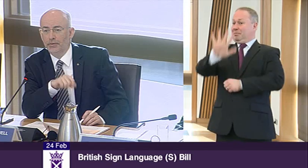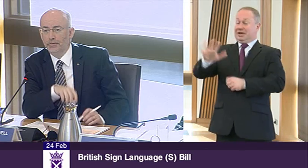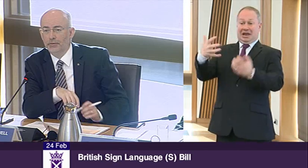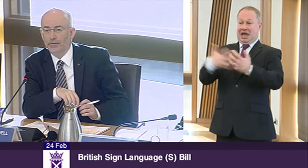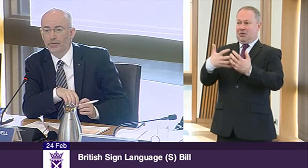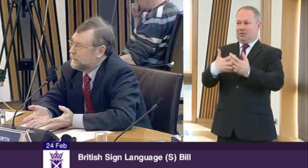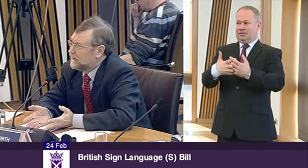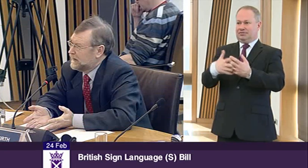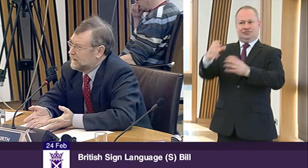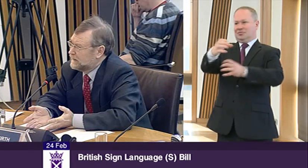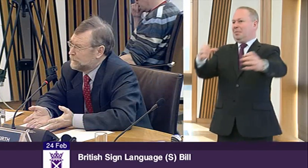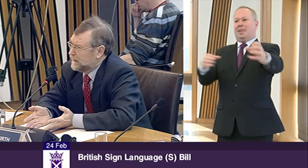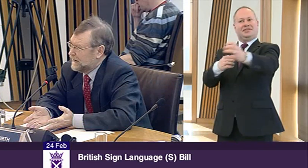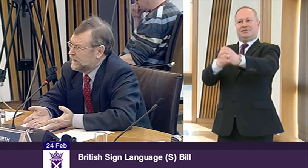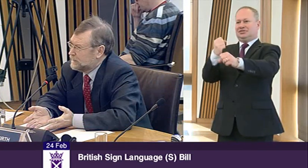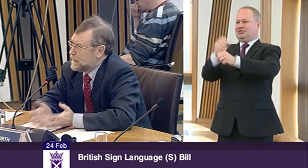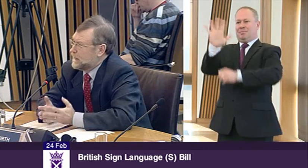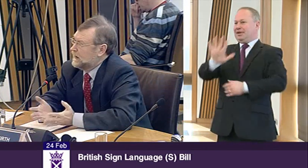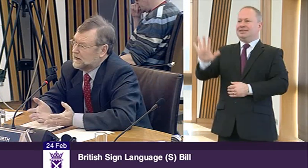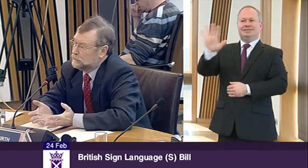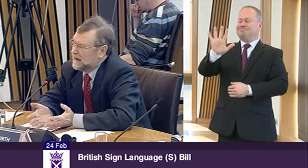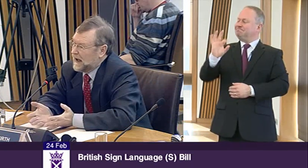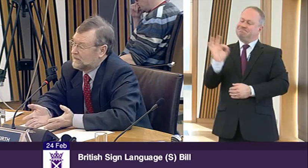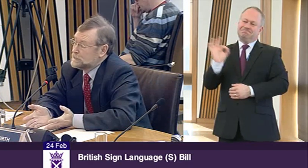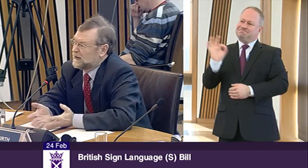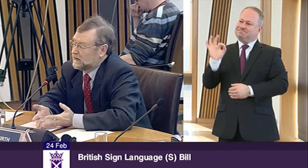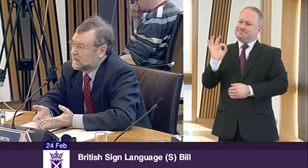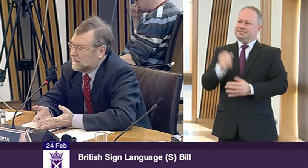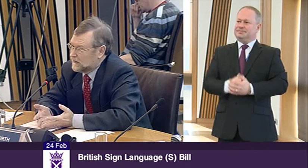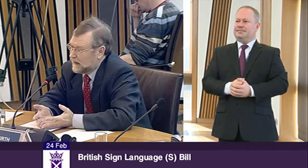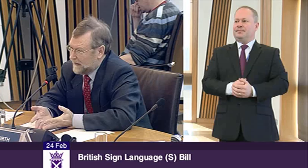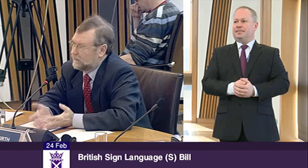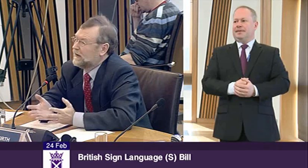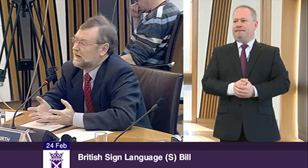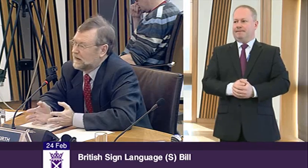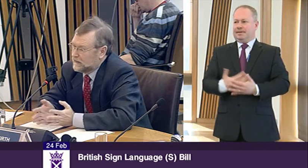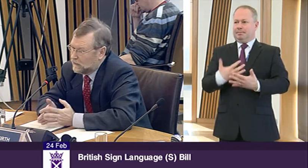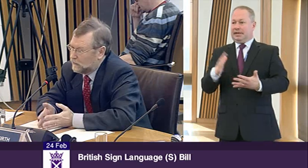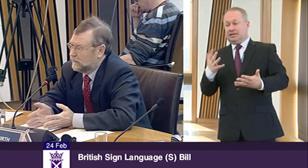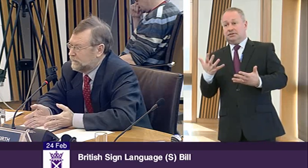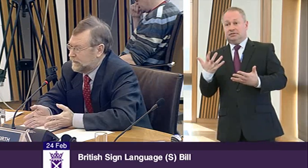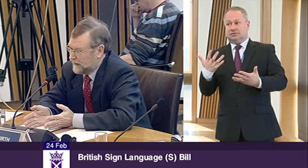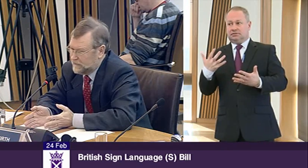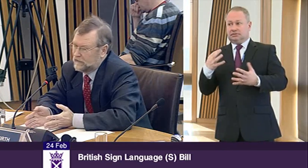Nigel Firth: There is no replacement in the Grampian area. We have asked all the various